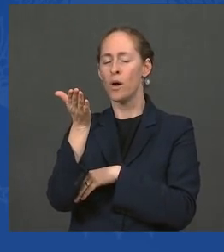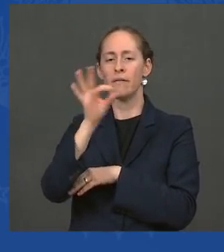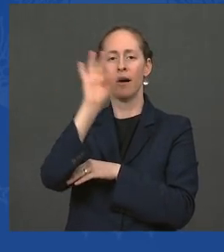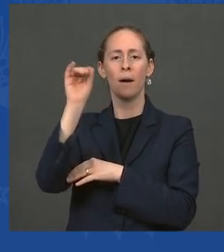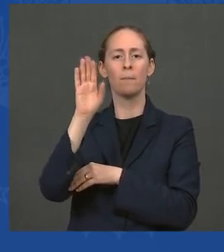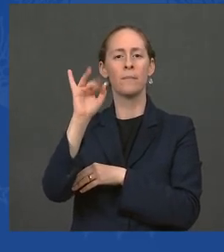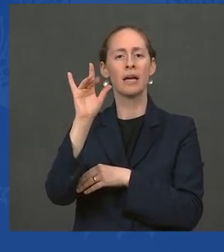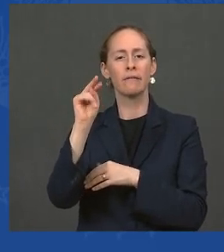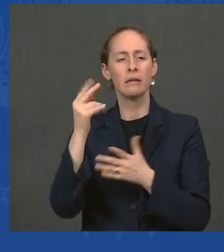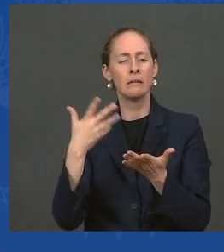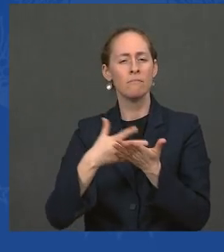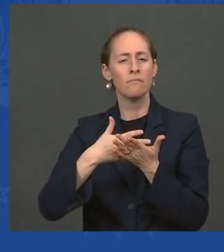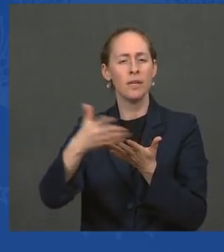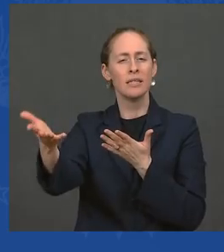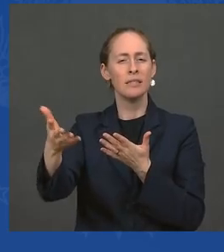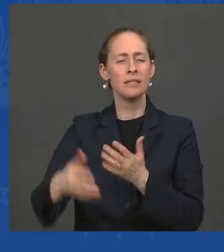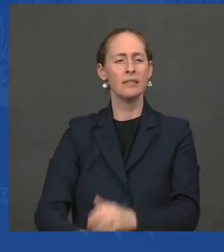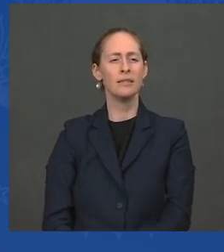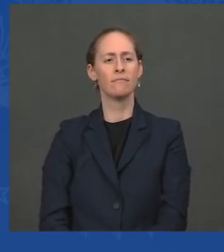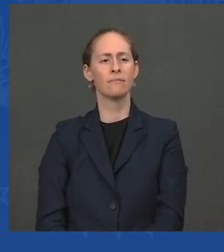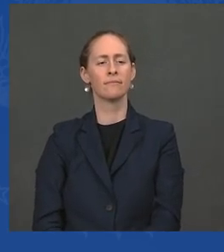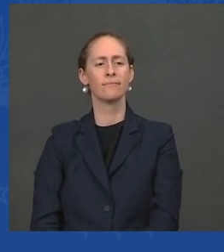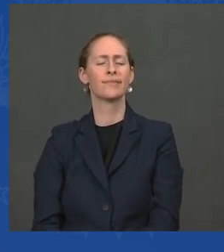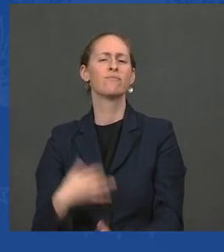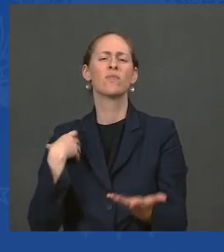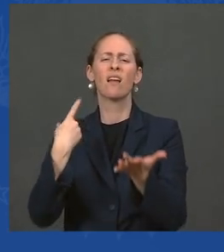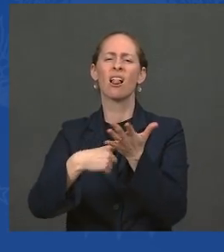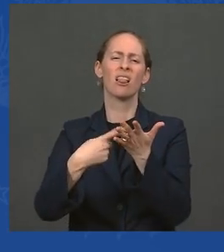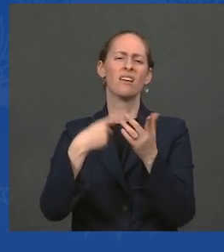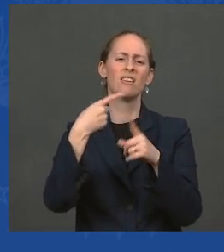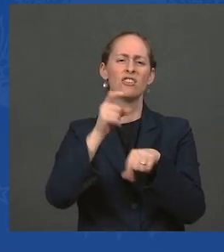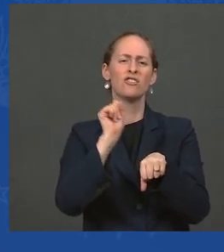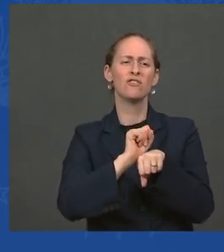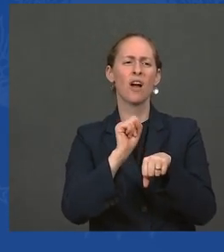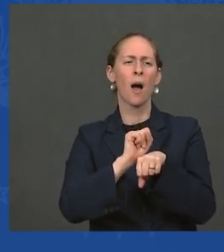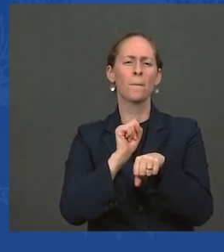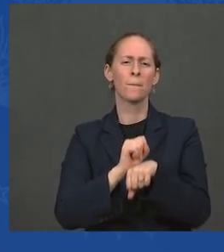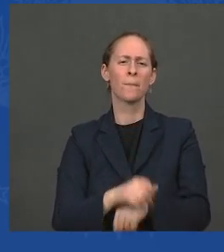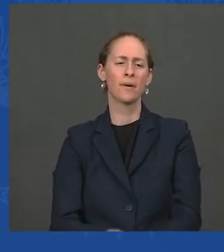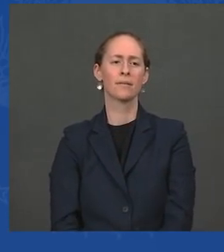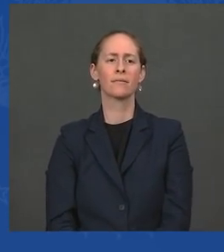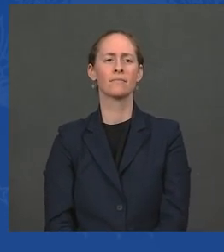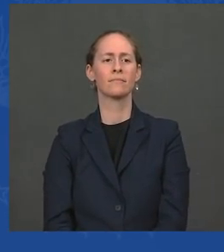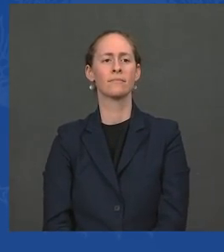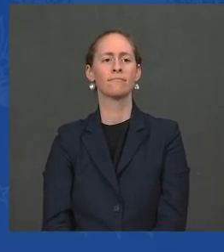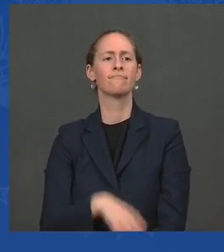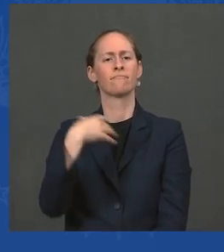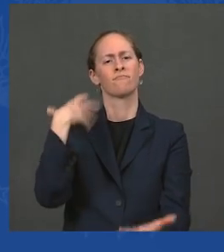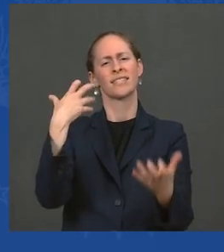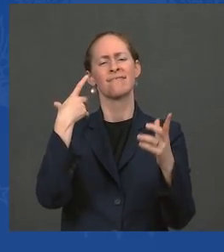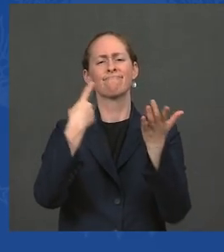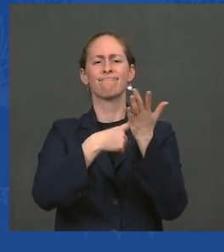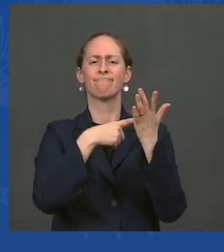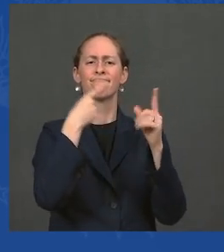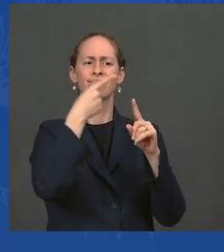Jobs. Making sure there's high-speed Internet, affordable and available anywhere, everywhere in America,